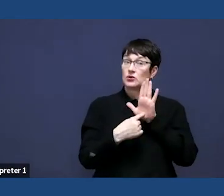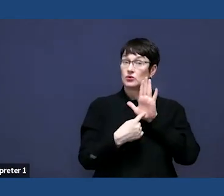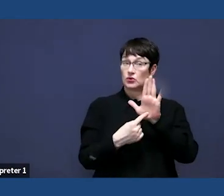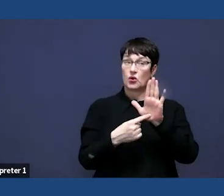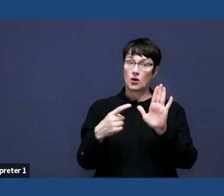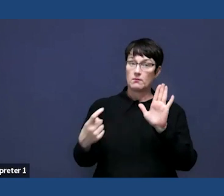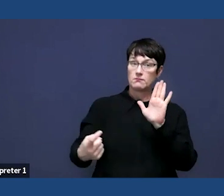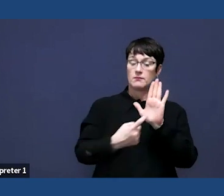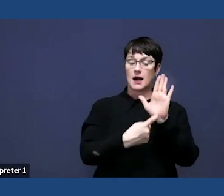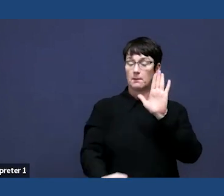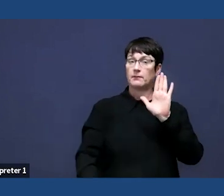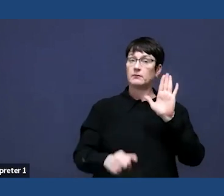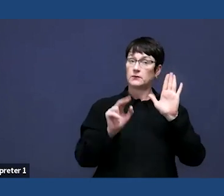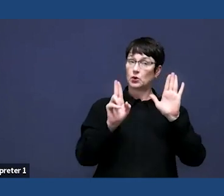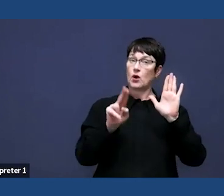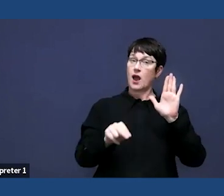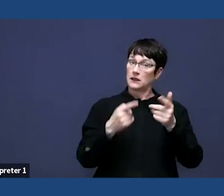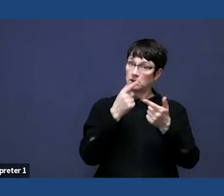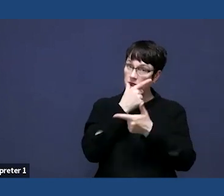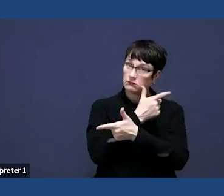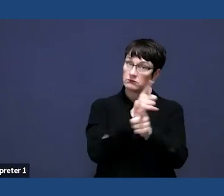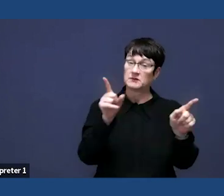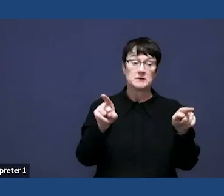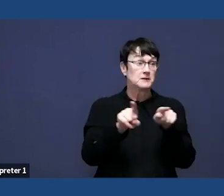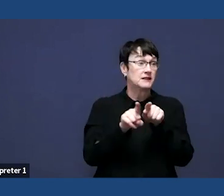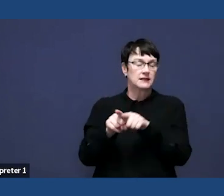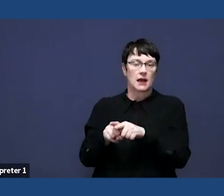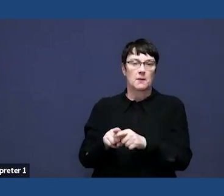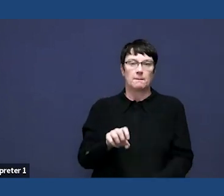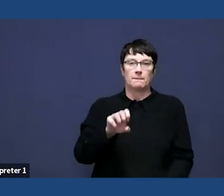that we're here today celebrating the SDG Summit.